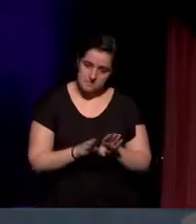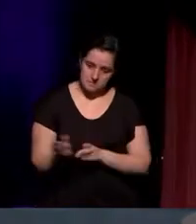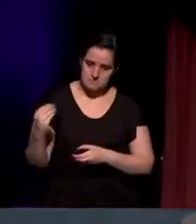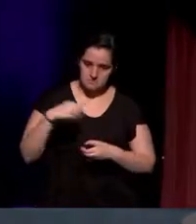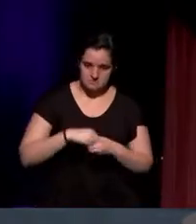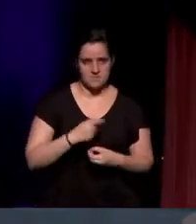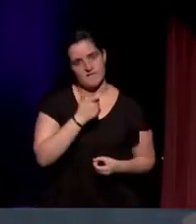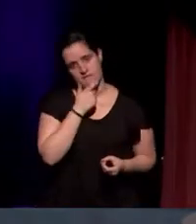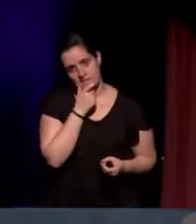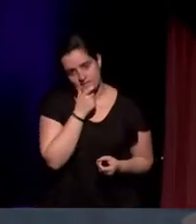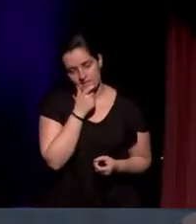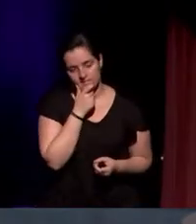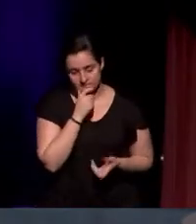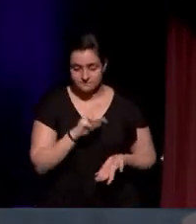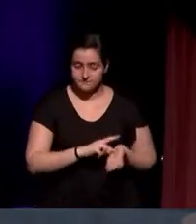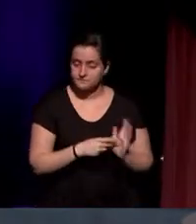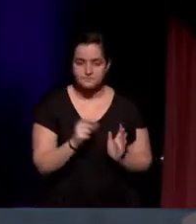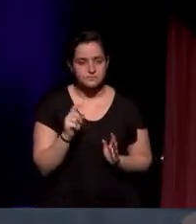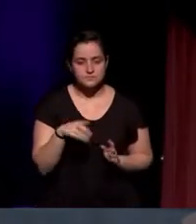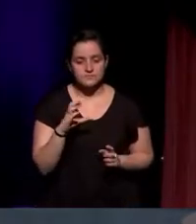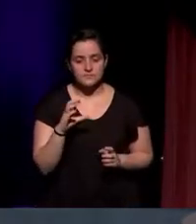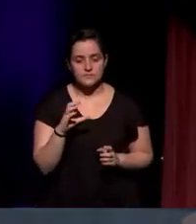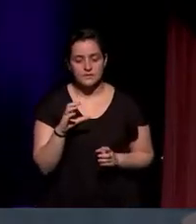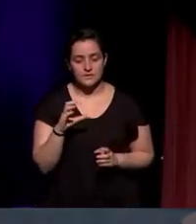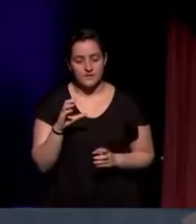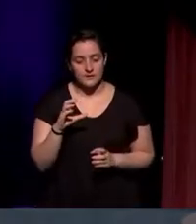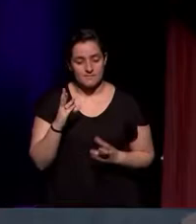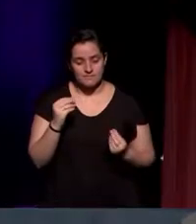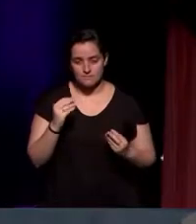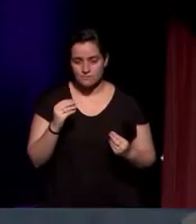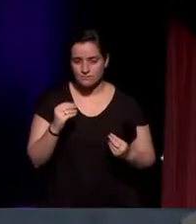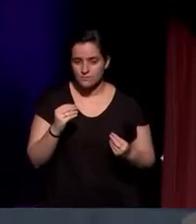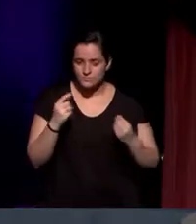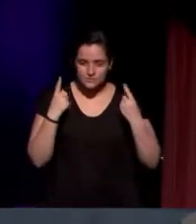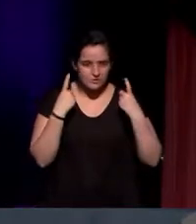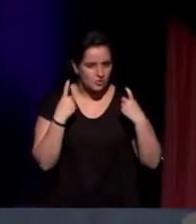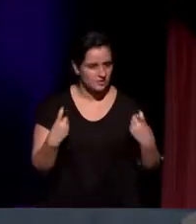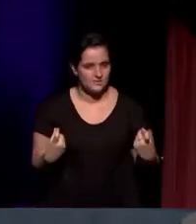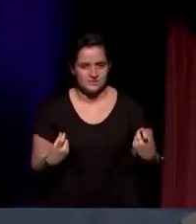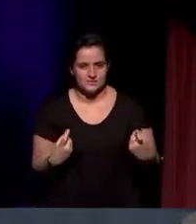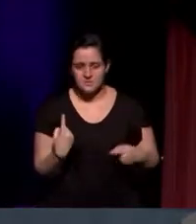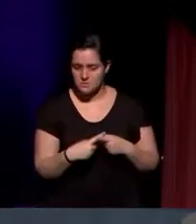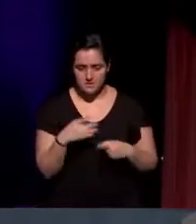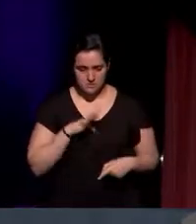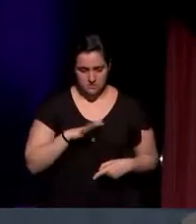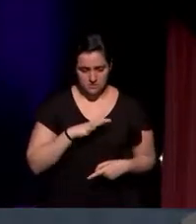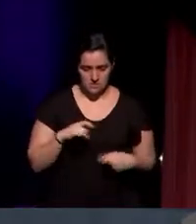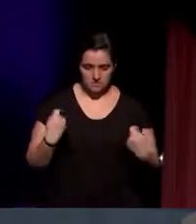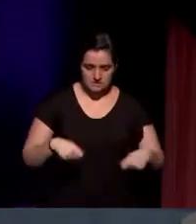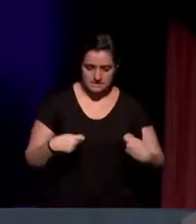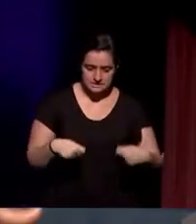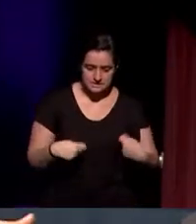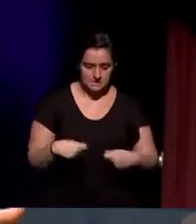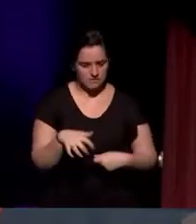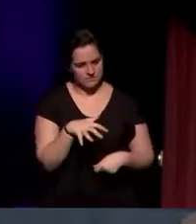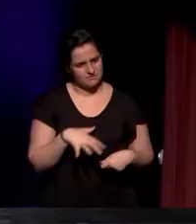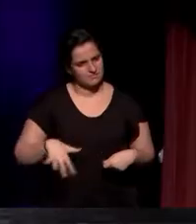What did it mean? a brutal colonization, because Portugal needed use all the worst forces